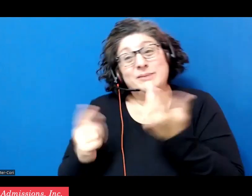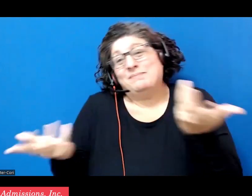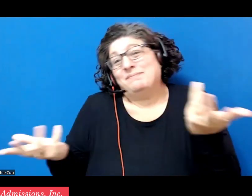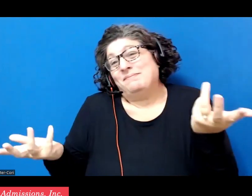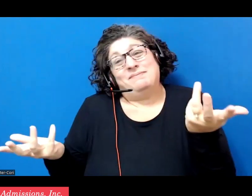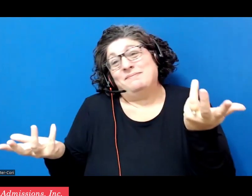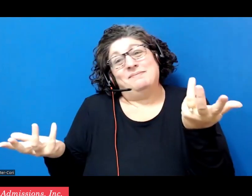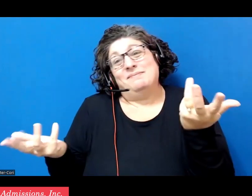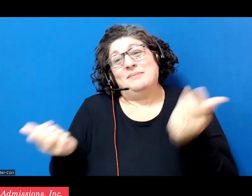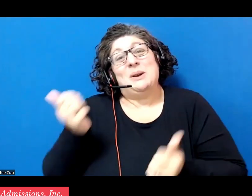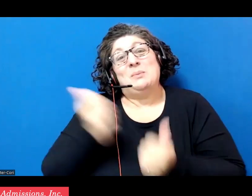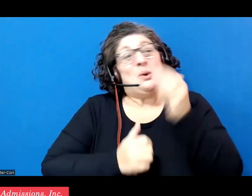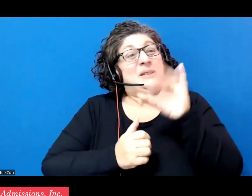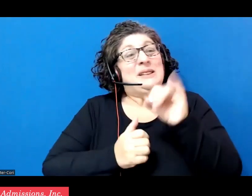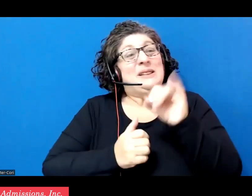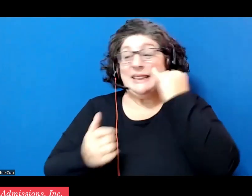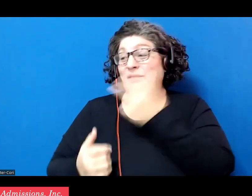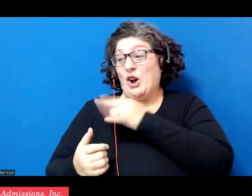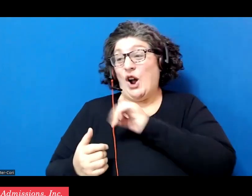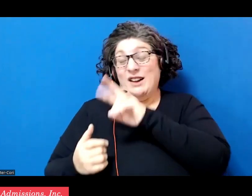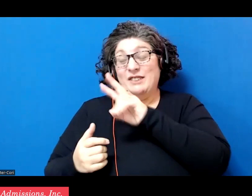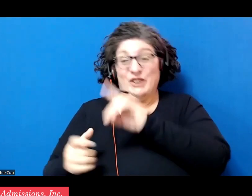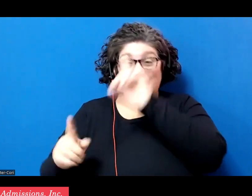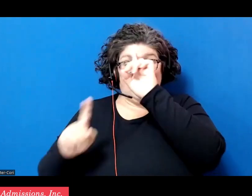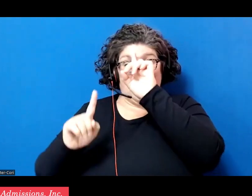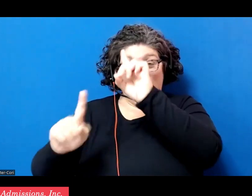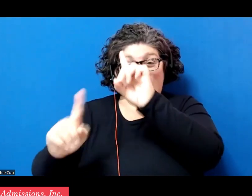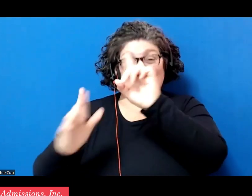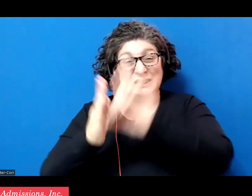Most of the case is about whether Harvard intentionally discriminates against Asians.